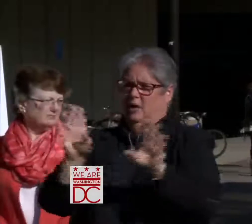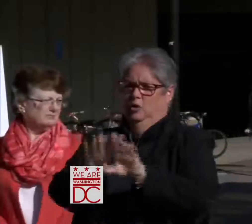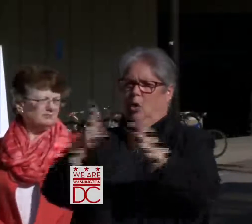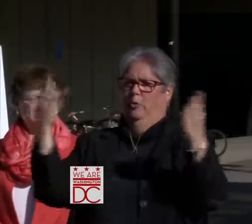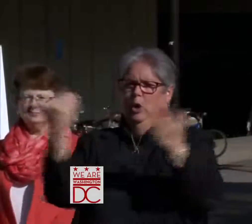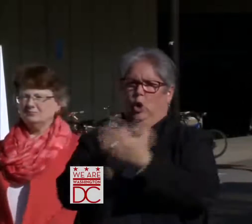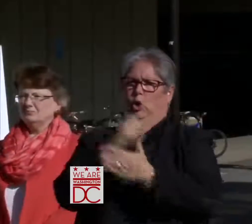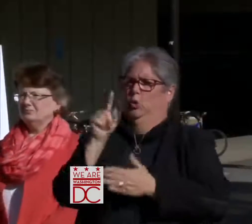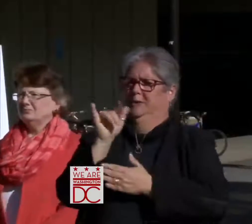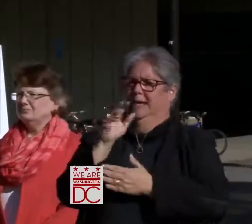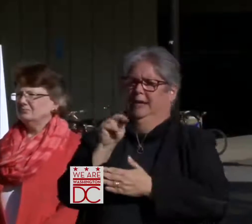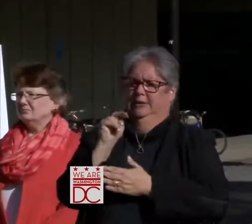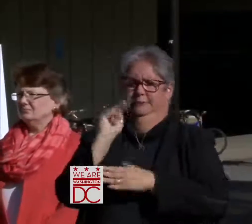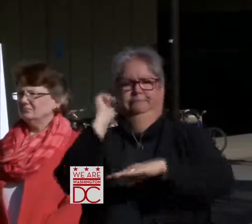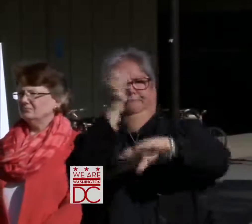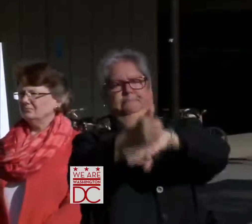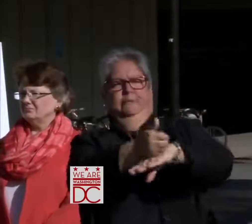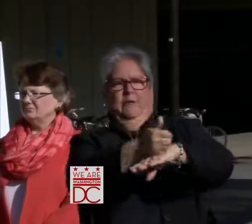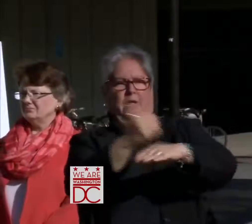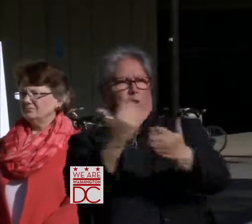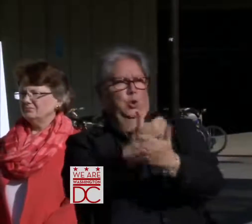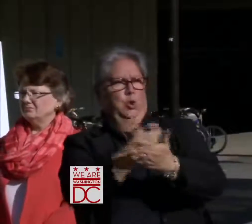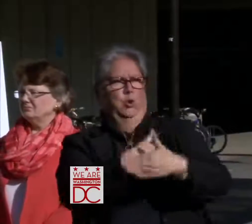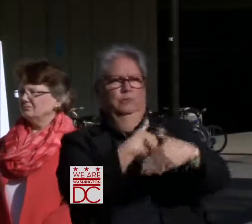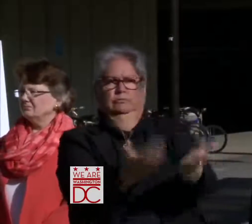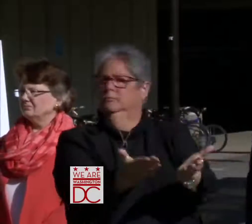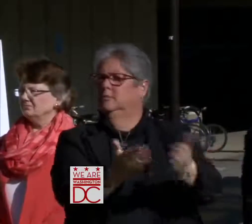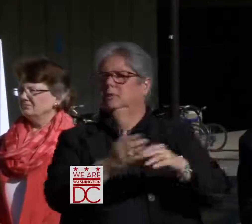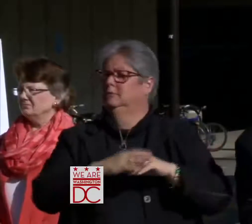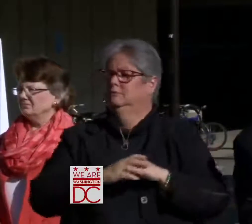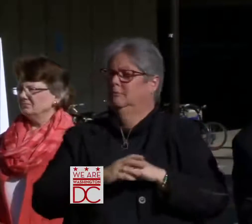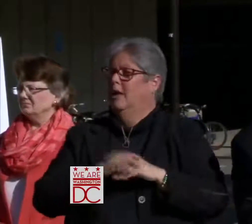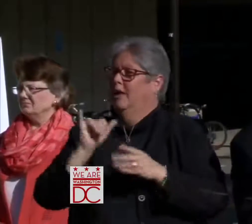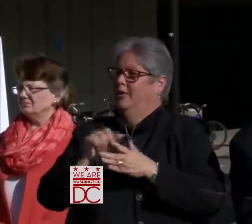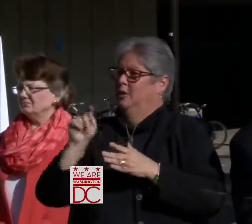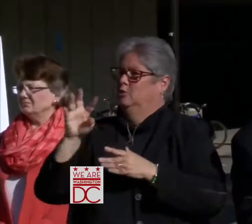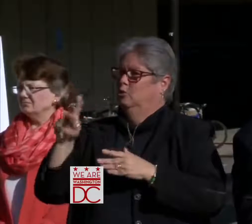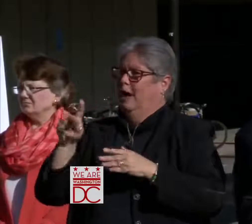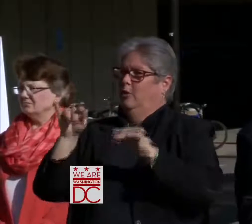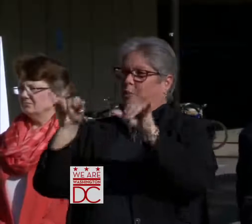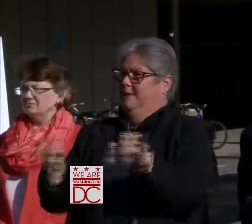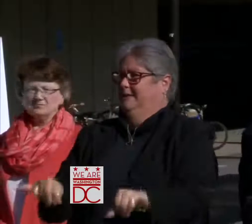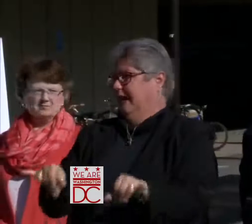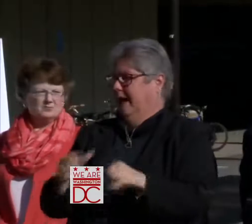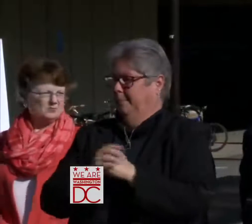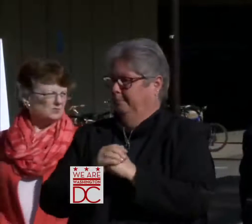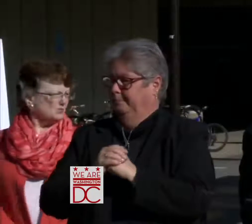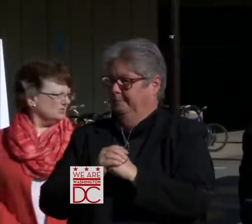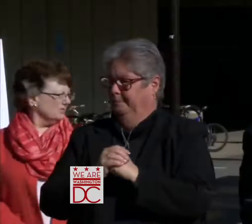STATION OR SOMETHING WHERE YOU CAN JUST SAY OKAY THERE'S MY NEW THING. THE REALITY IS THAT TRACK WILL LOOK EXACTLY LIKE THAT BUT THE